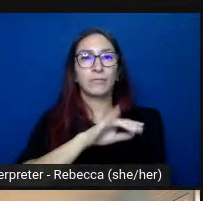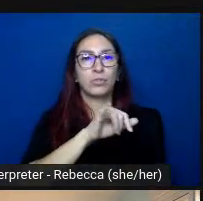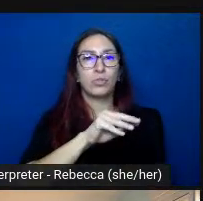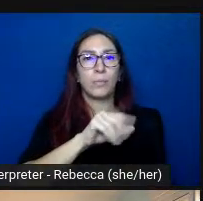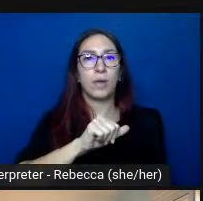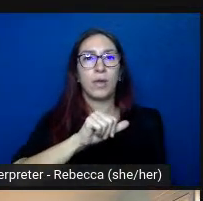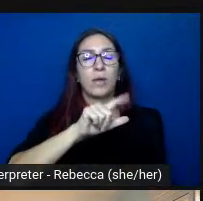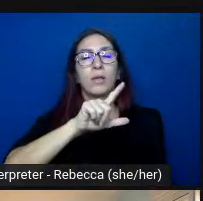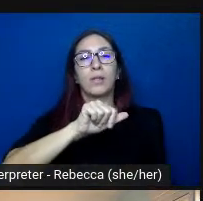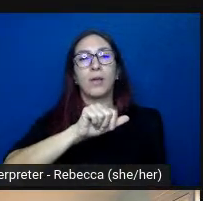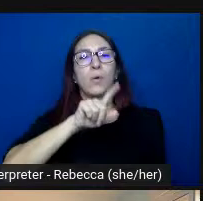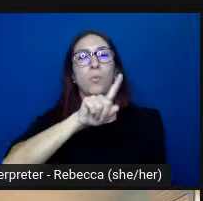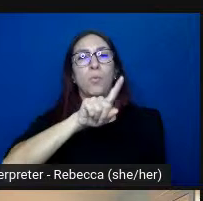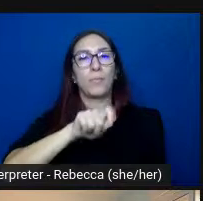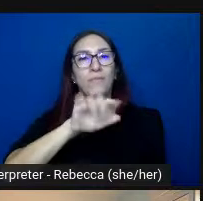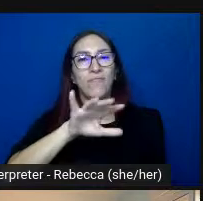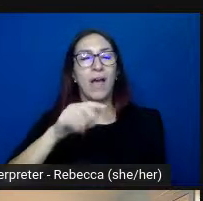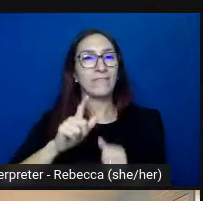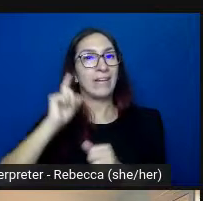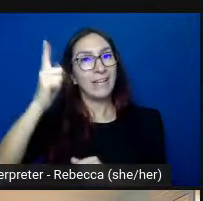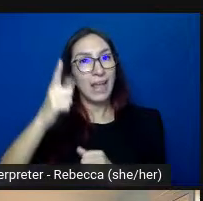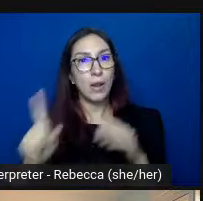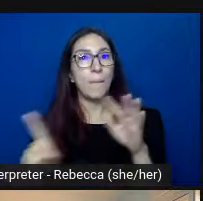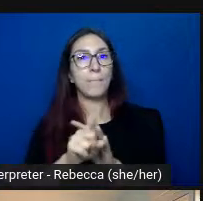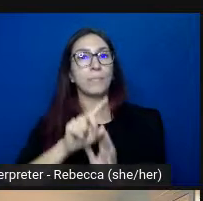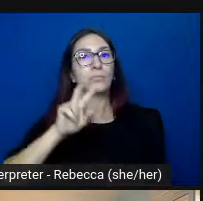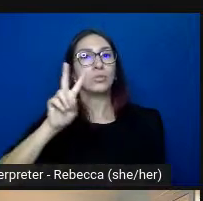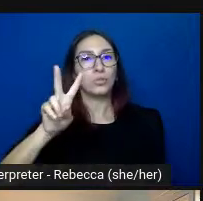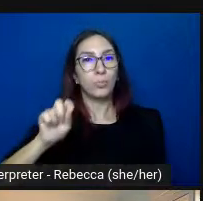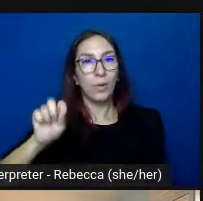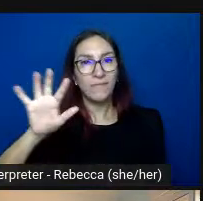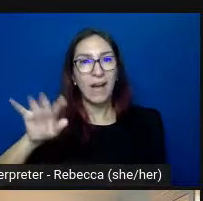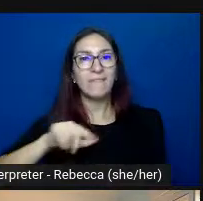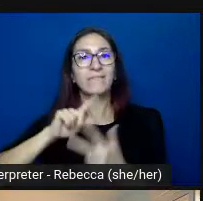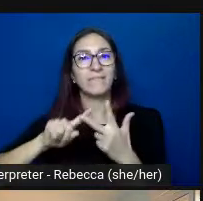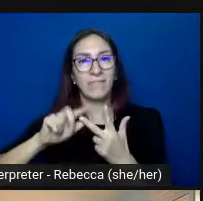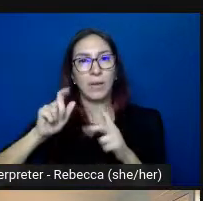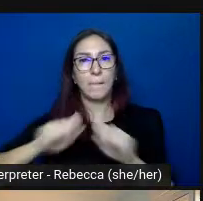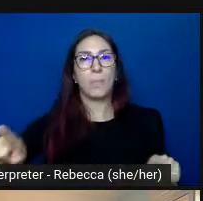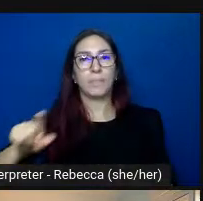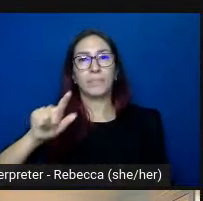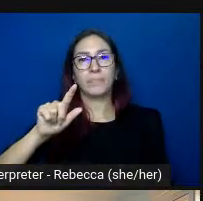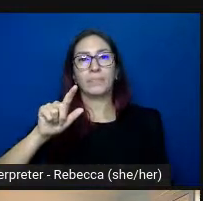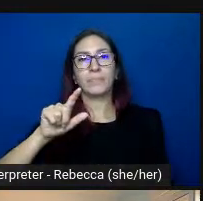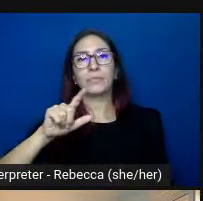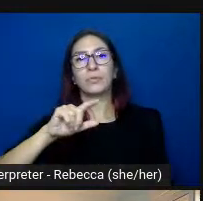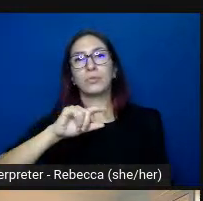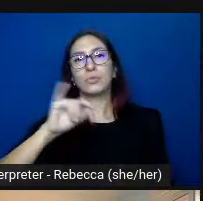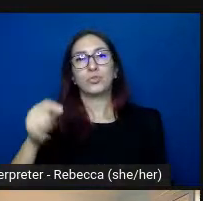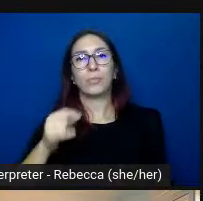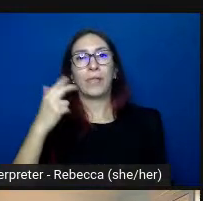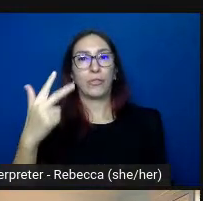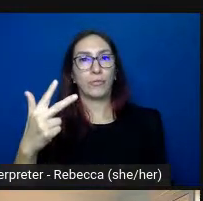mentioned it was not the most popular thing for Joomla. After 1. 5 we got Joomla 2.